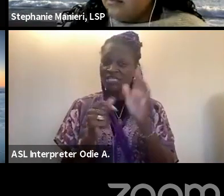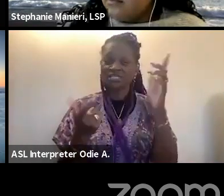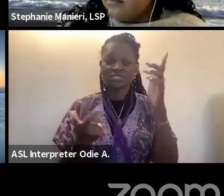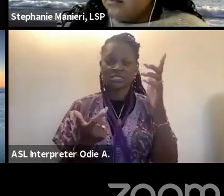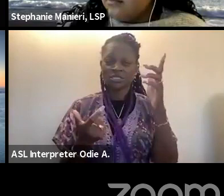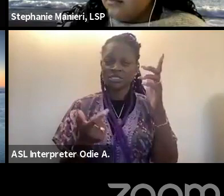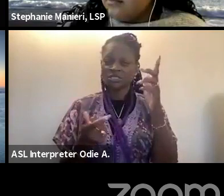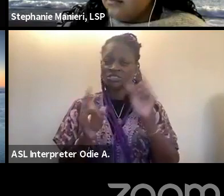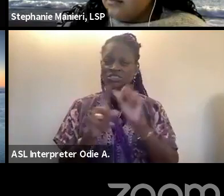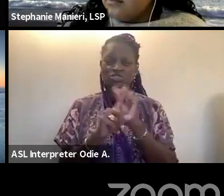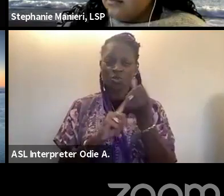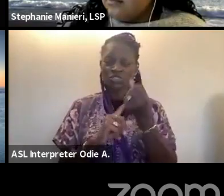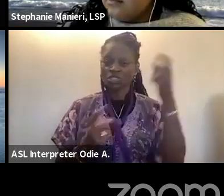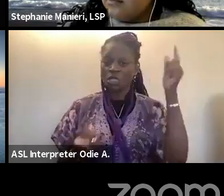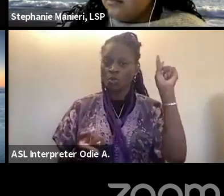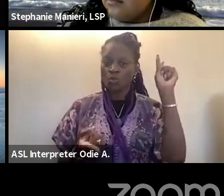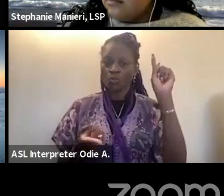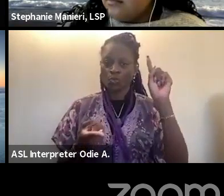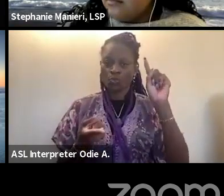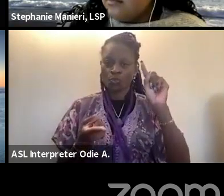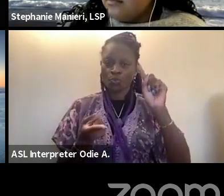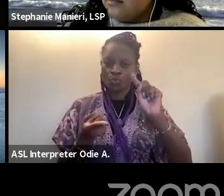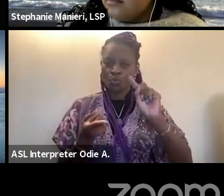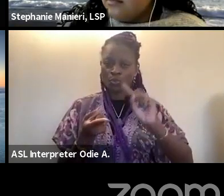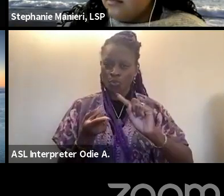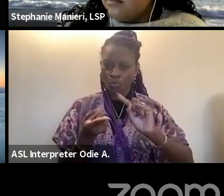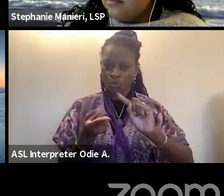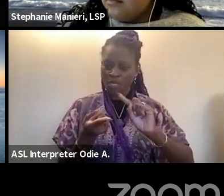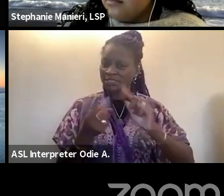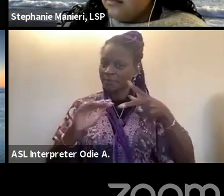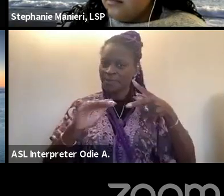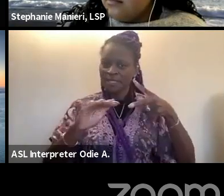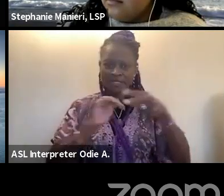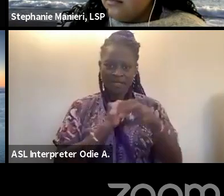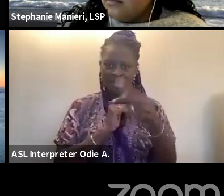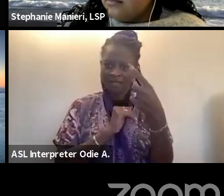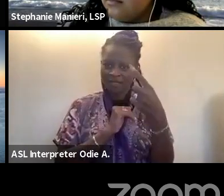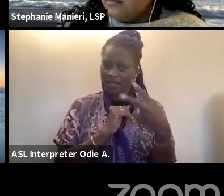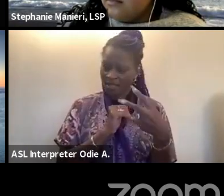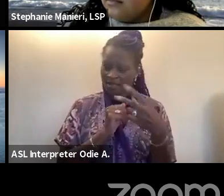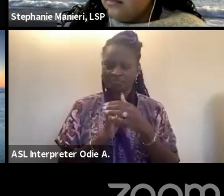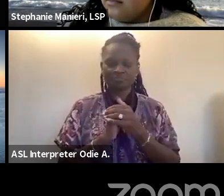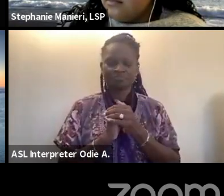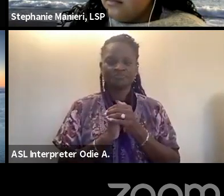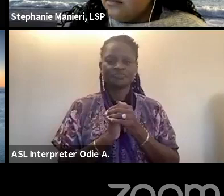and our hospitalizations have been cut in half in just the past few weeks.